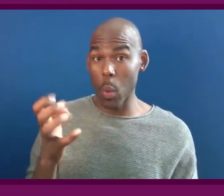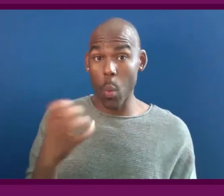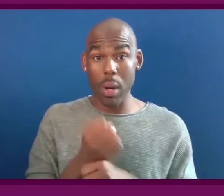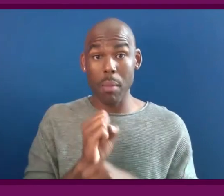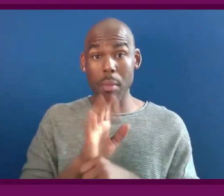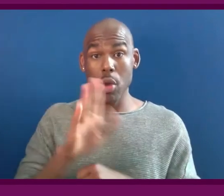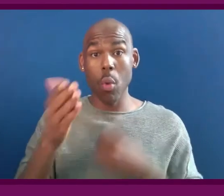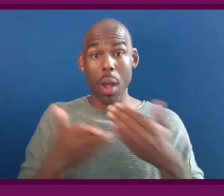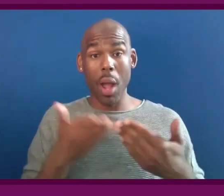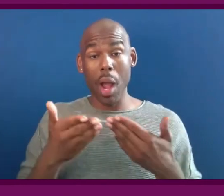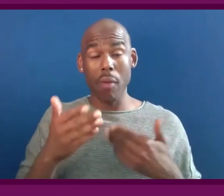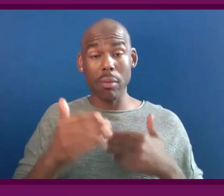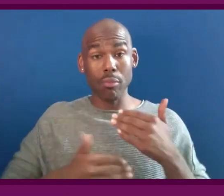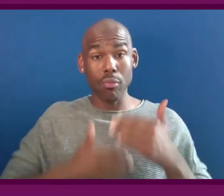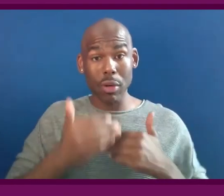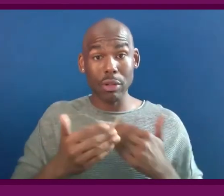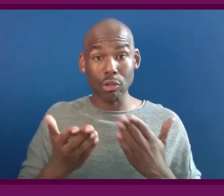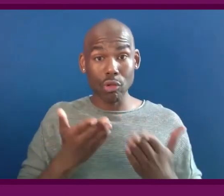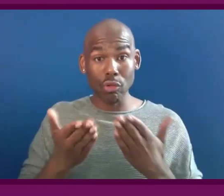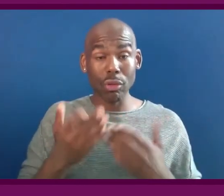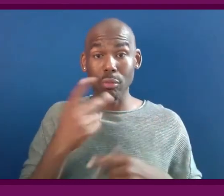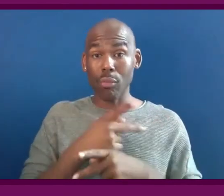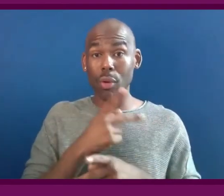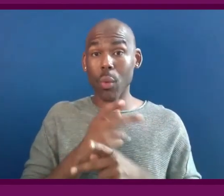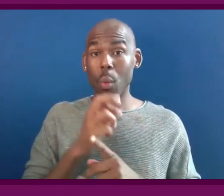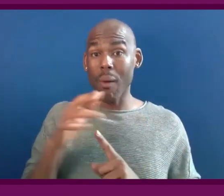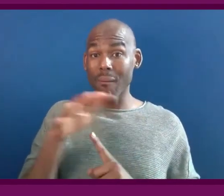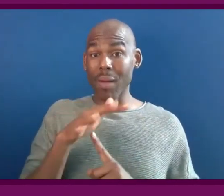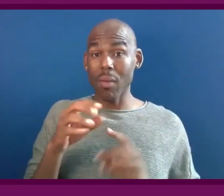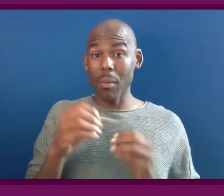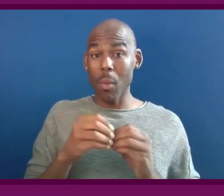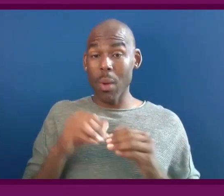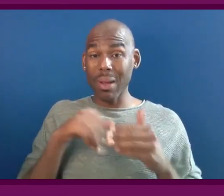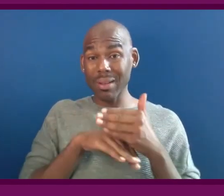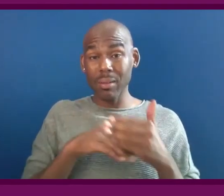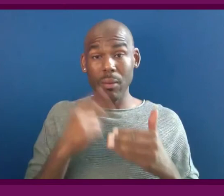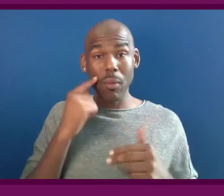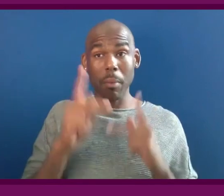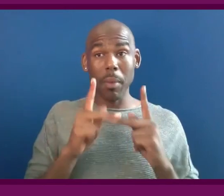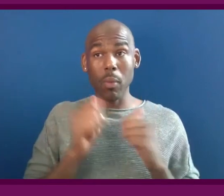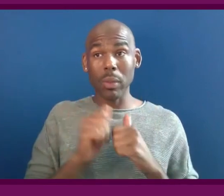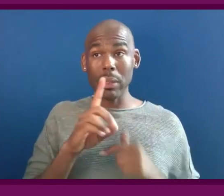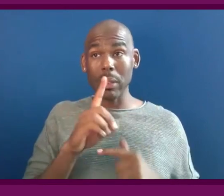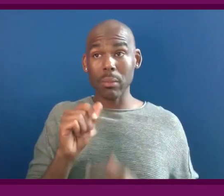make your hiring process, services, products, or environment accessible to people with disabilities,